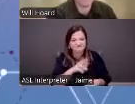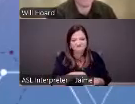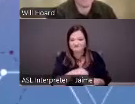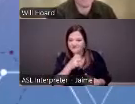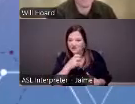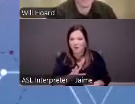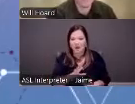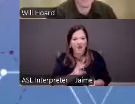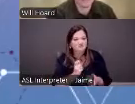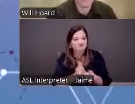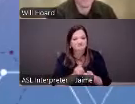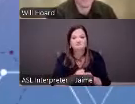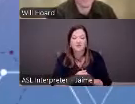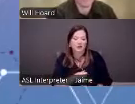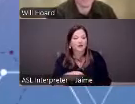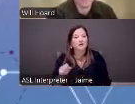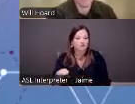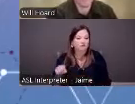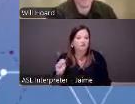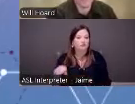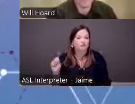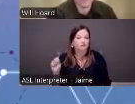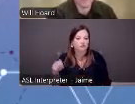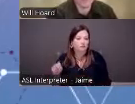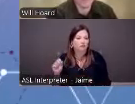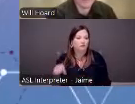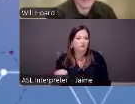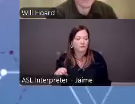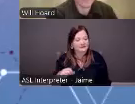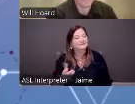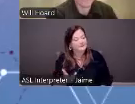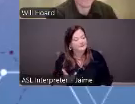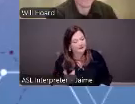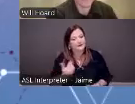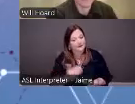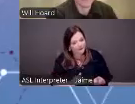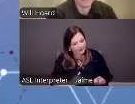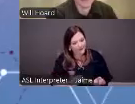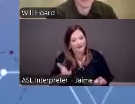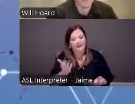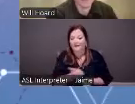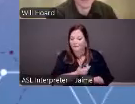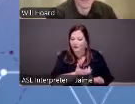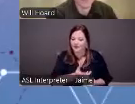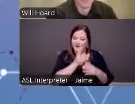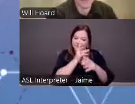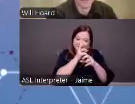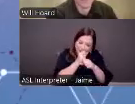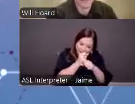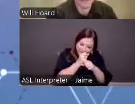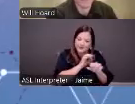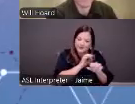She was, uh-huh, uh-huh. And so I just kept repeating, everything is confidential, and we respect--